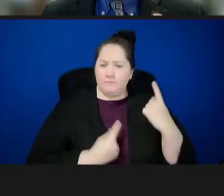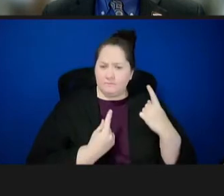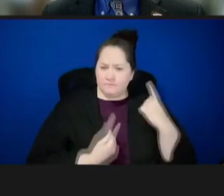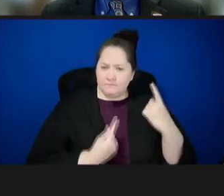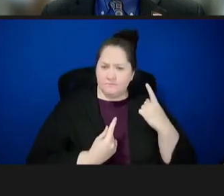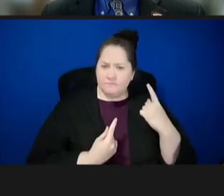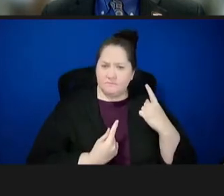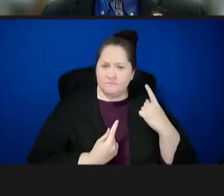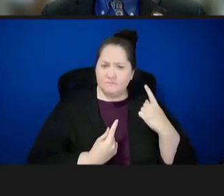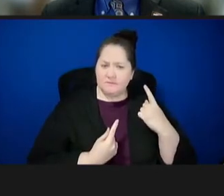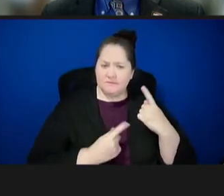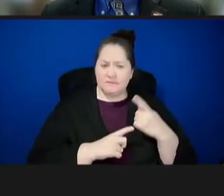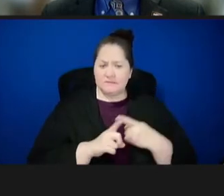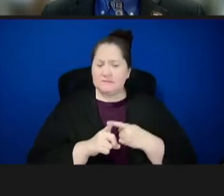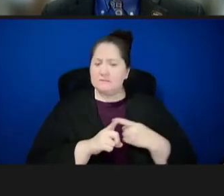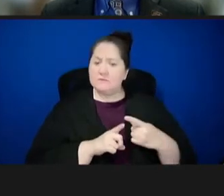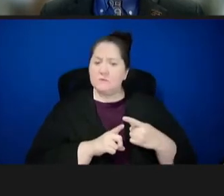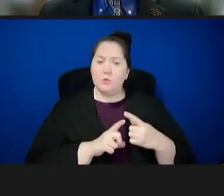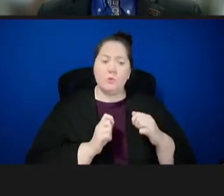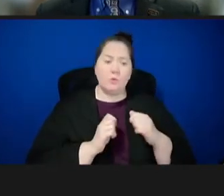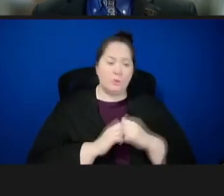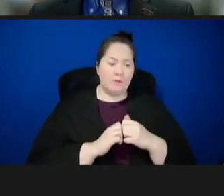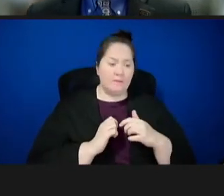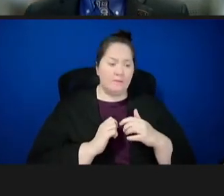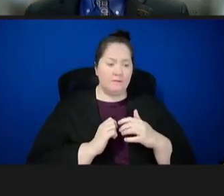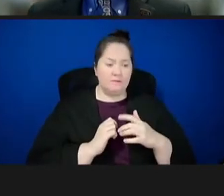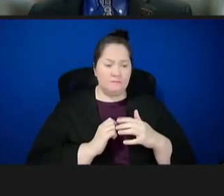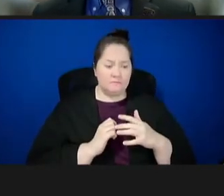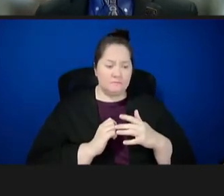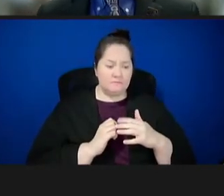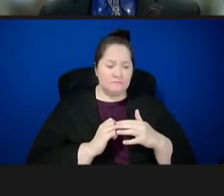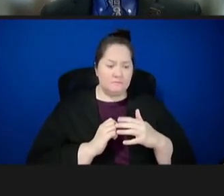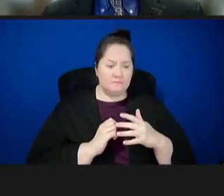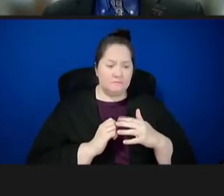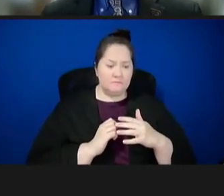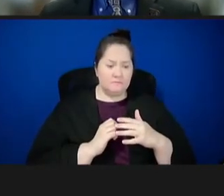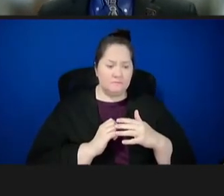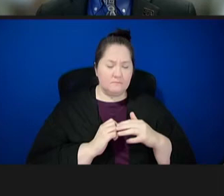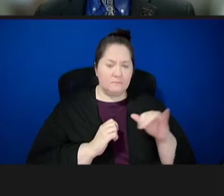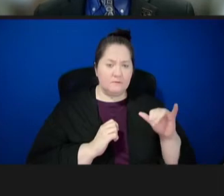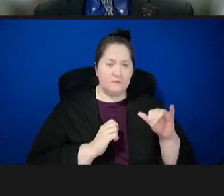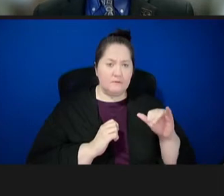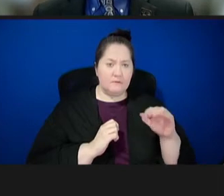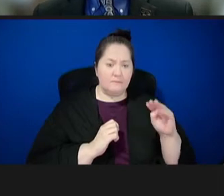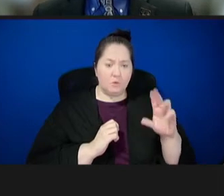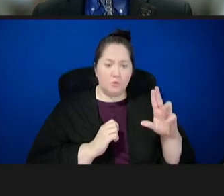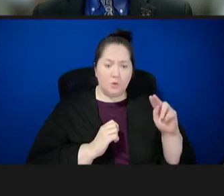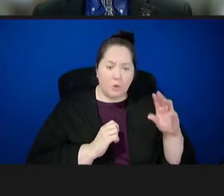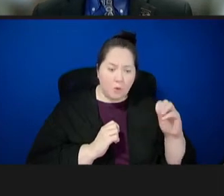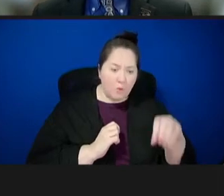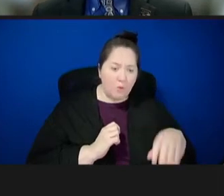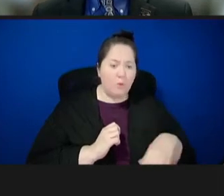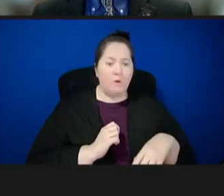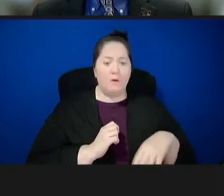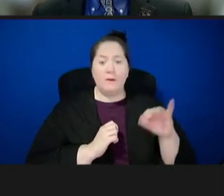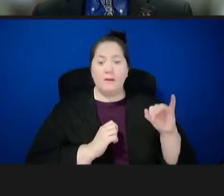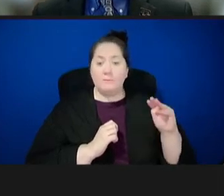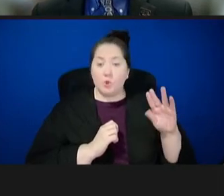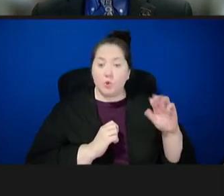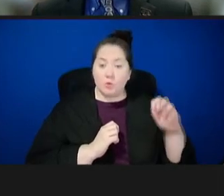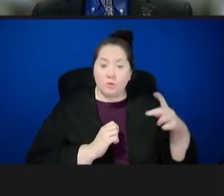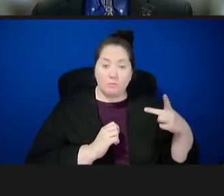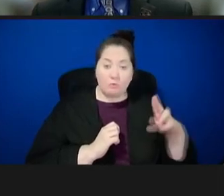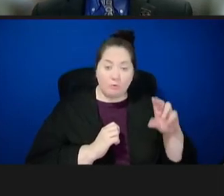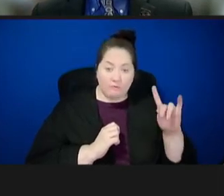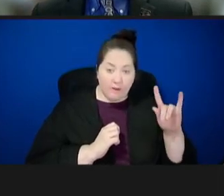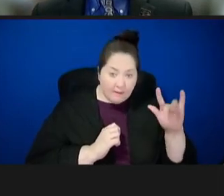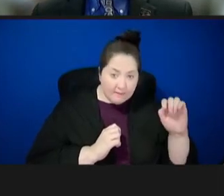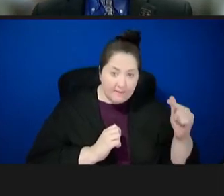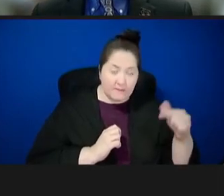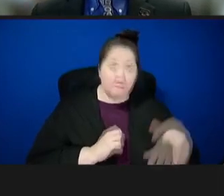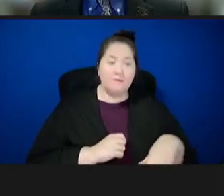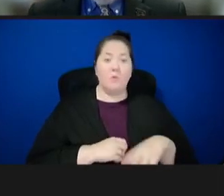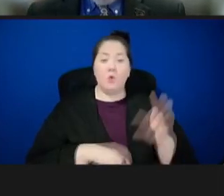specifically with immuno, immune profiling when you're trying to look at human immune